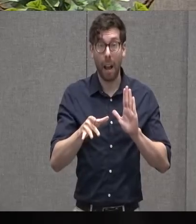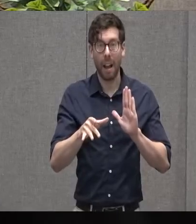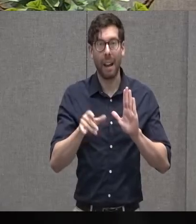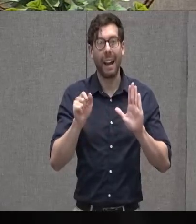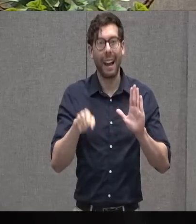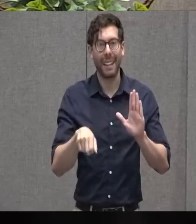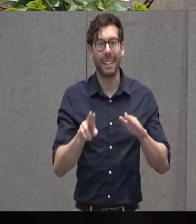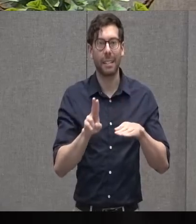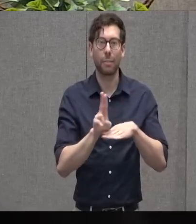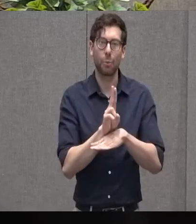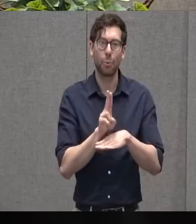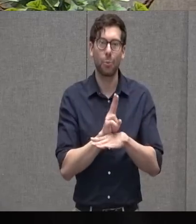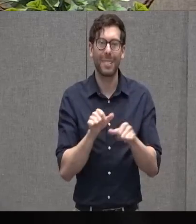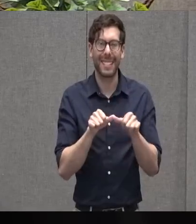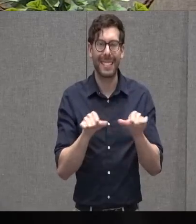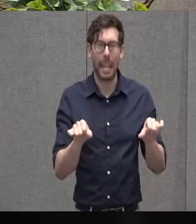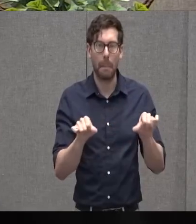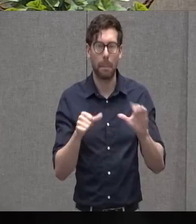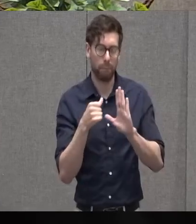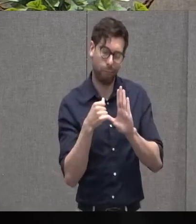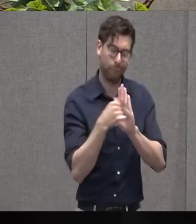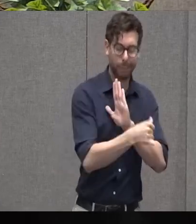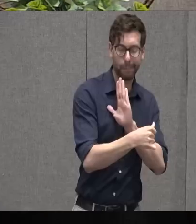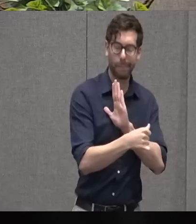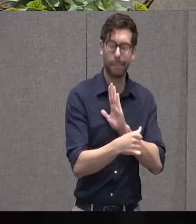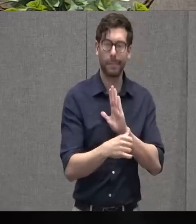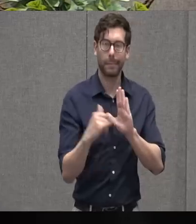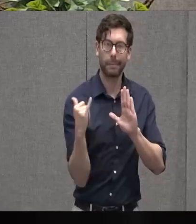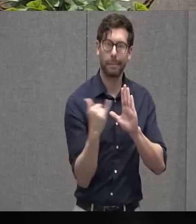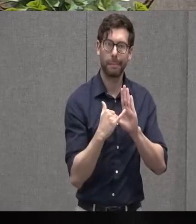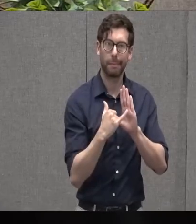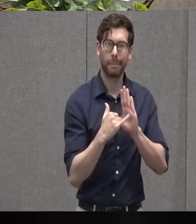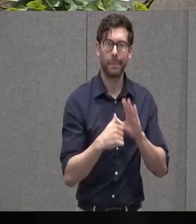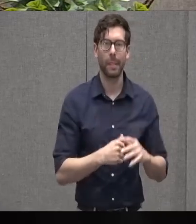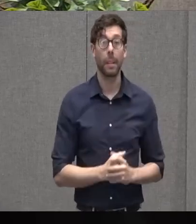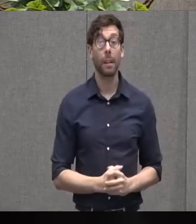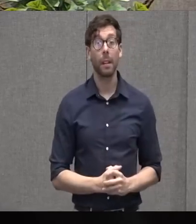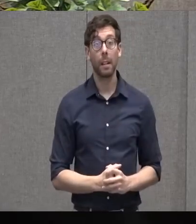What I'm going to ask is that you keep the prices below $5.